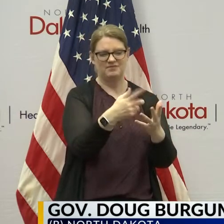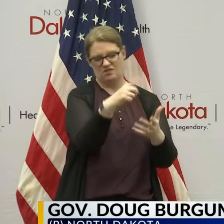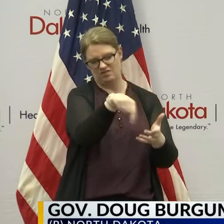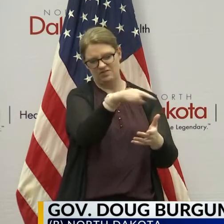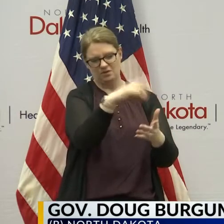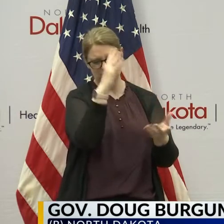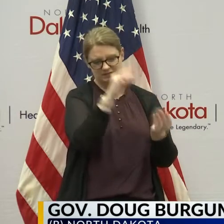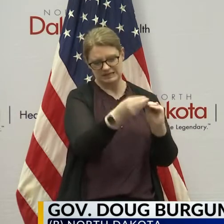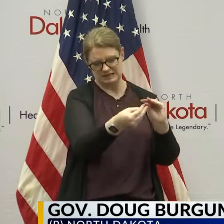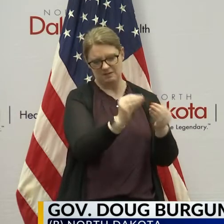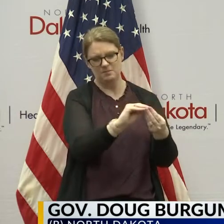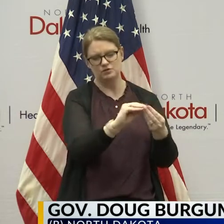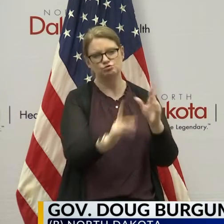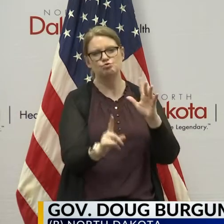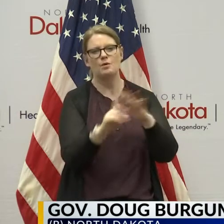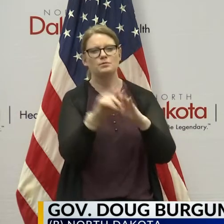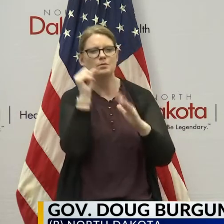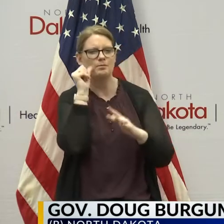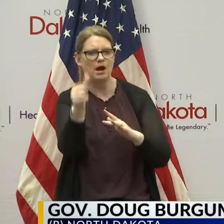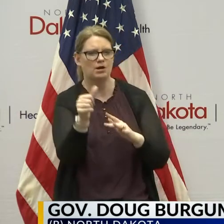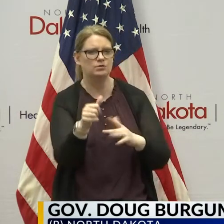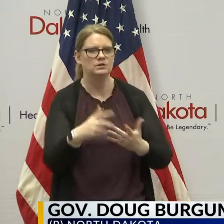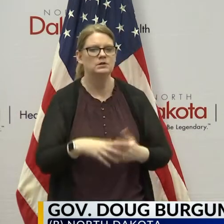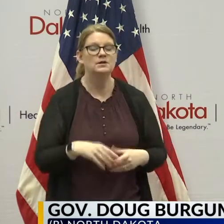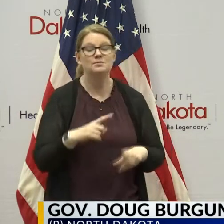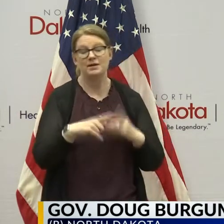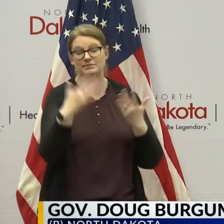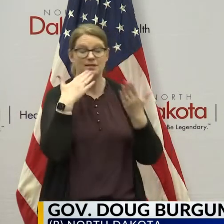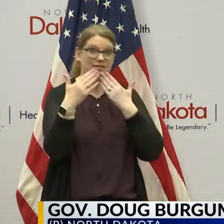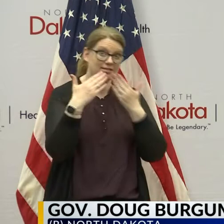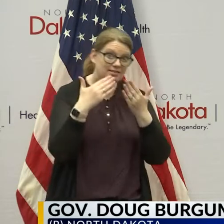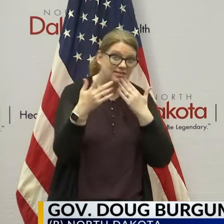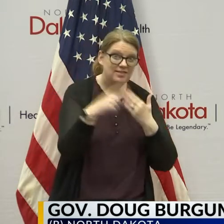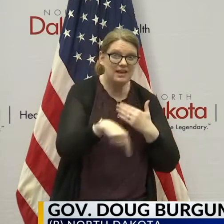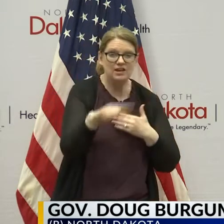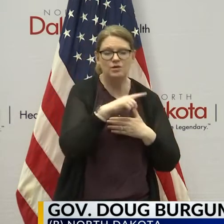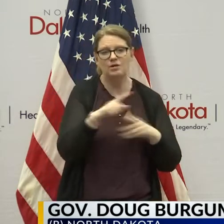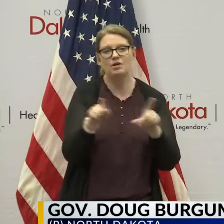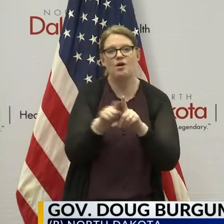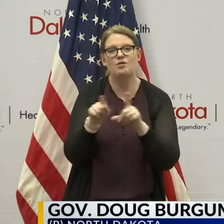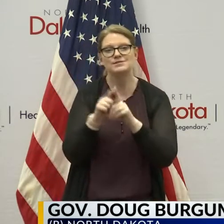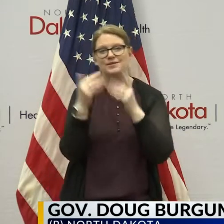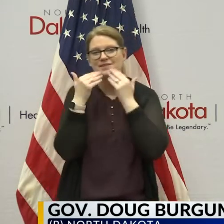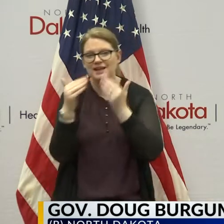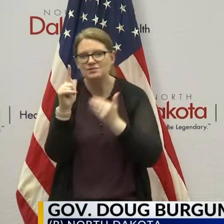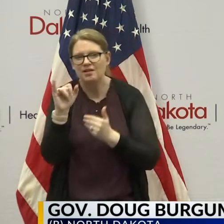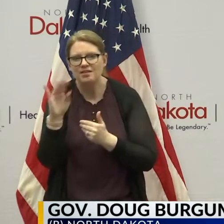GLADSTONE IS LOCATED WERE ALL THE RESULTS FROM SUNDAY'S TESTING FLOWS INTO THESE NUMBERS TOMORROW.